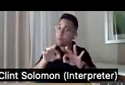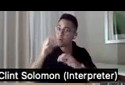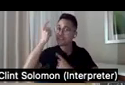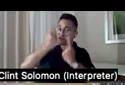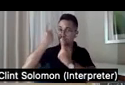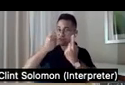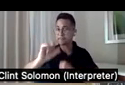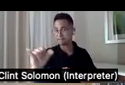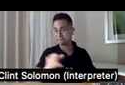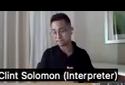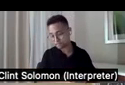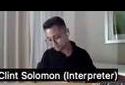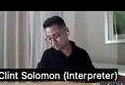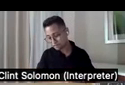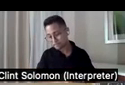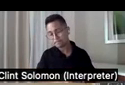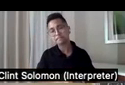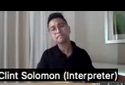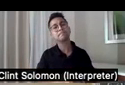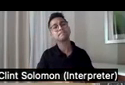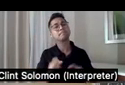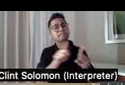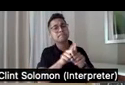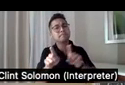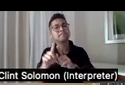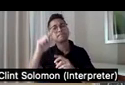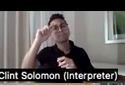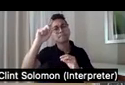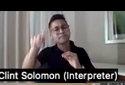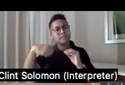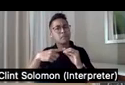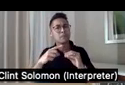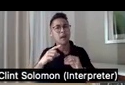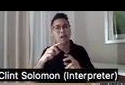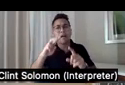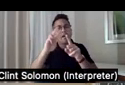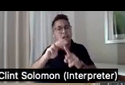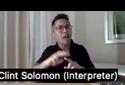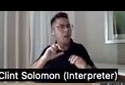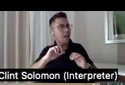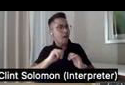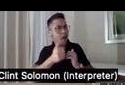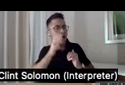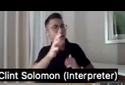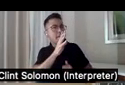we must also think deeply about the vocabulary we will use when offering choice making opportunities